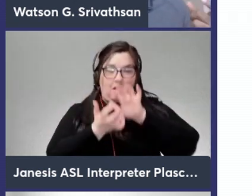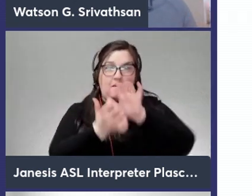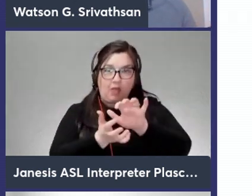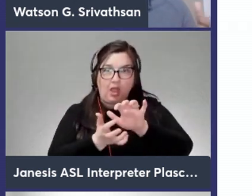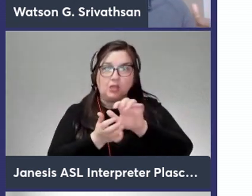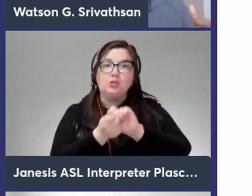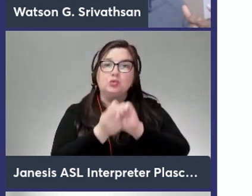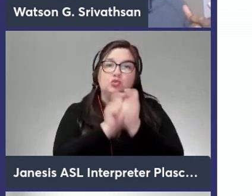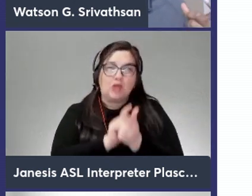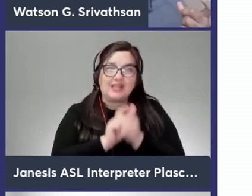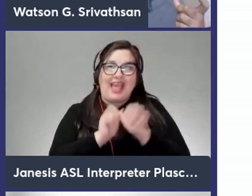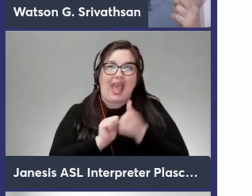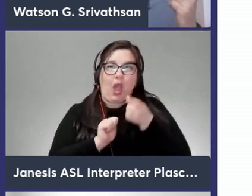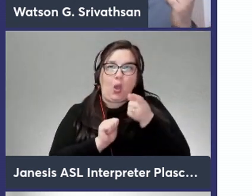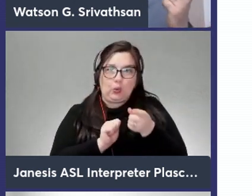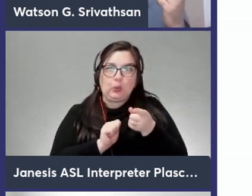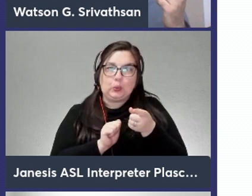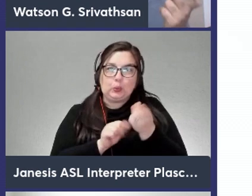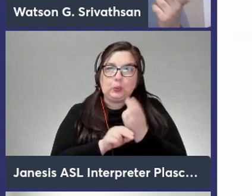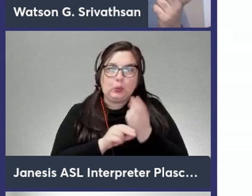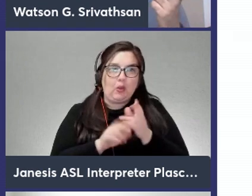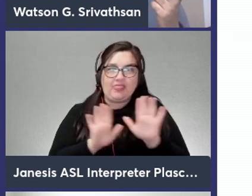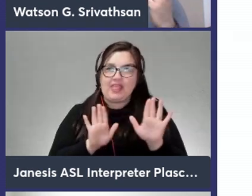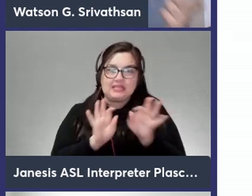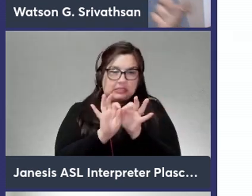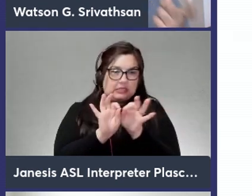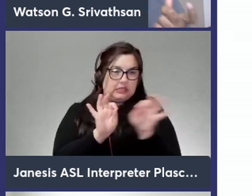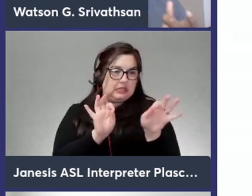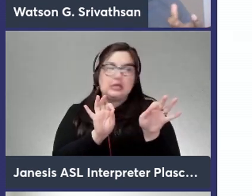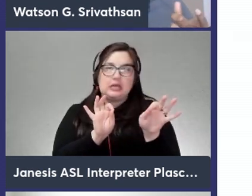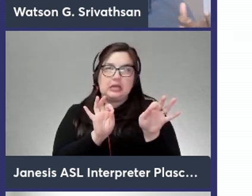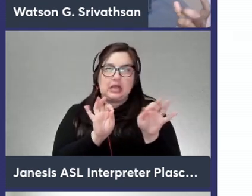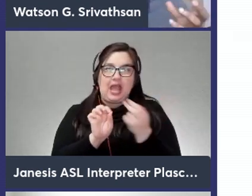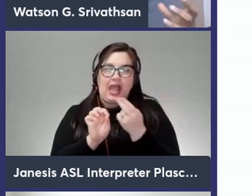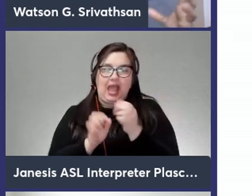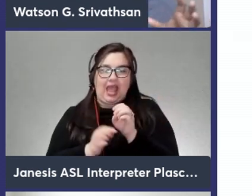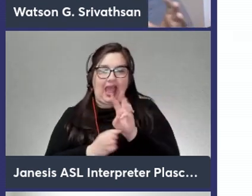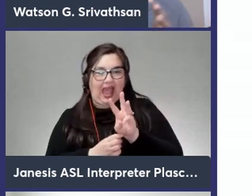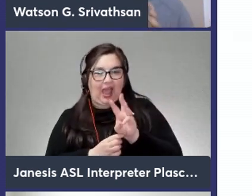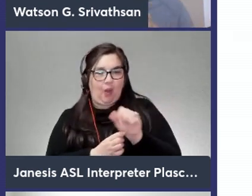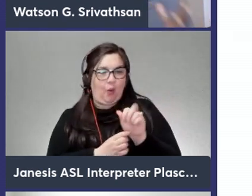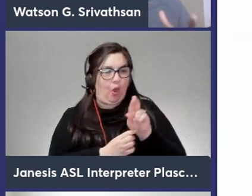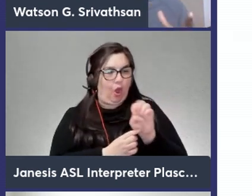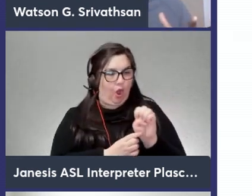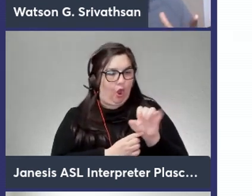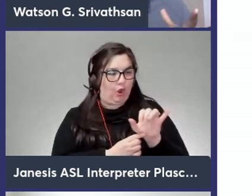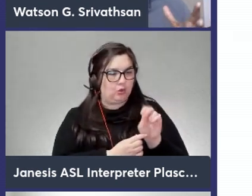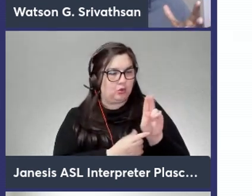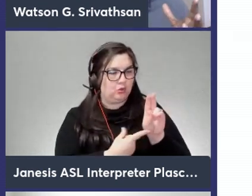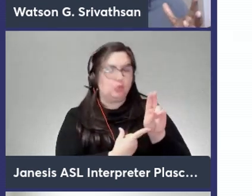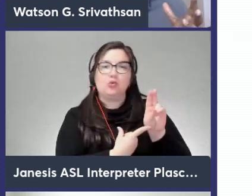you only pay the cost for the number of characters that belong to how are you.